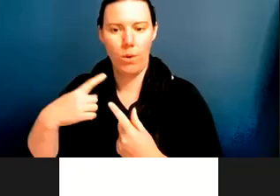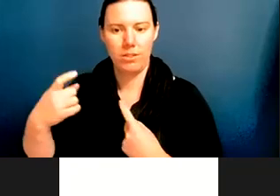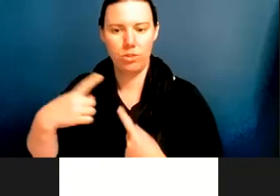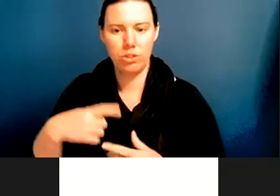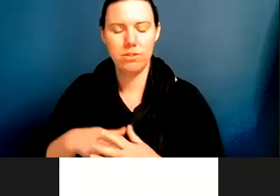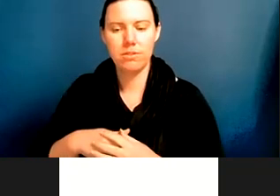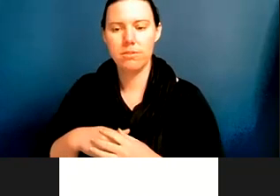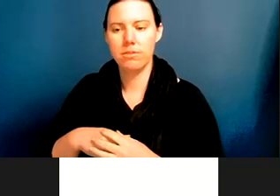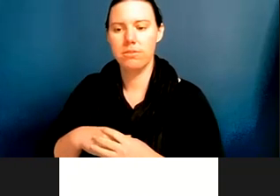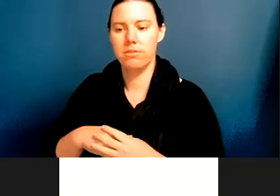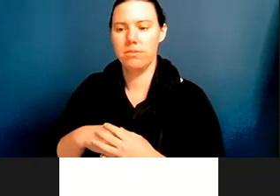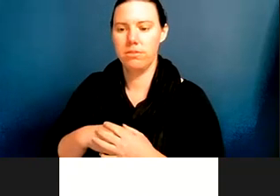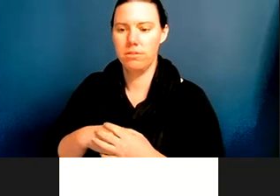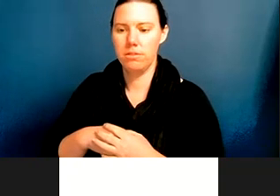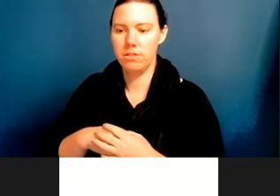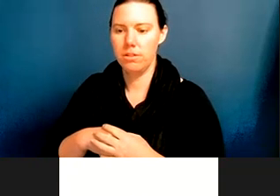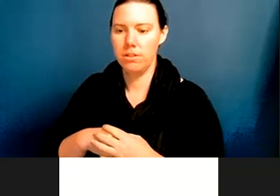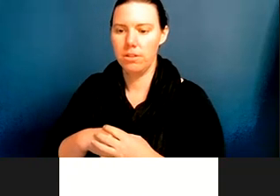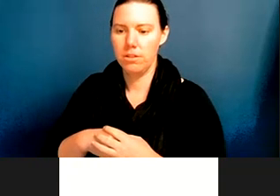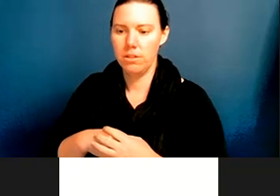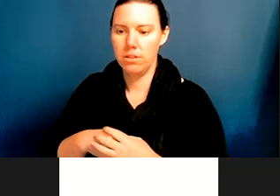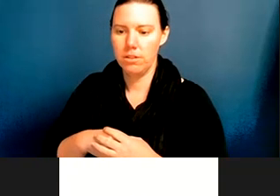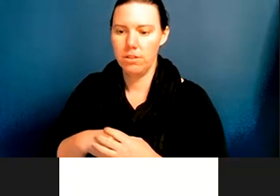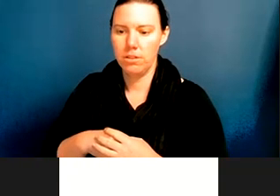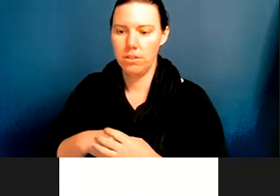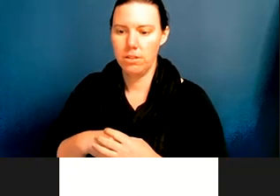Is there anything DOH needs to take into consideration?